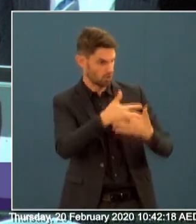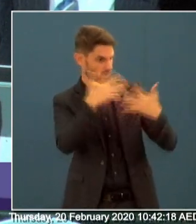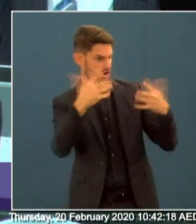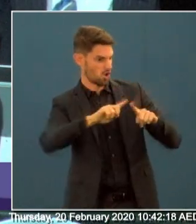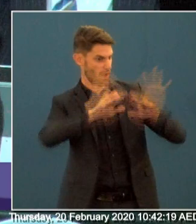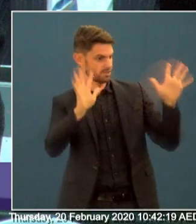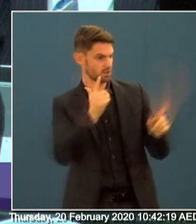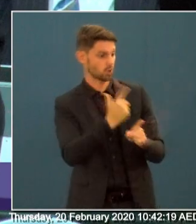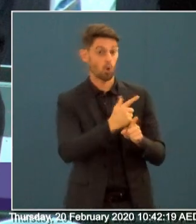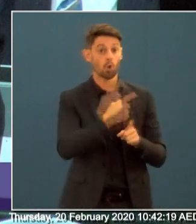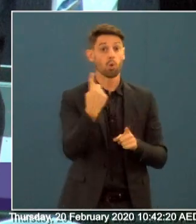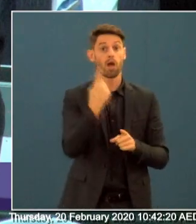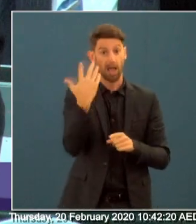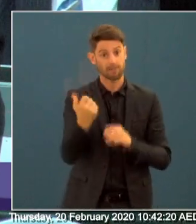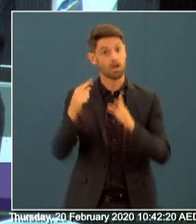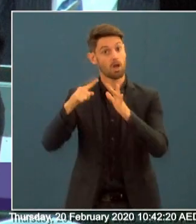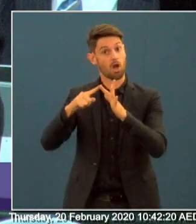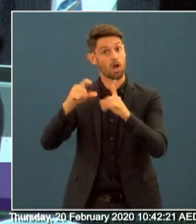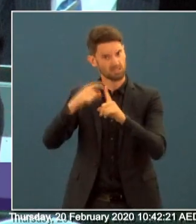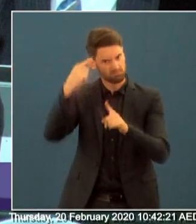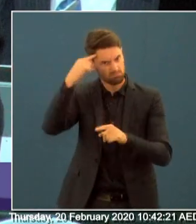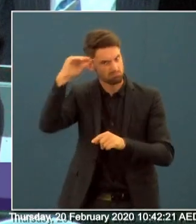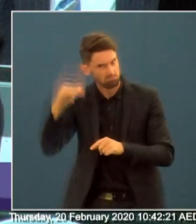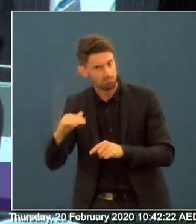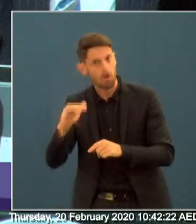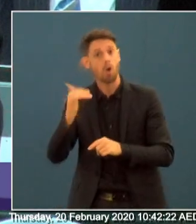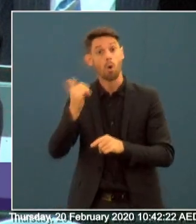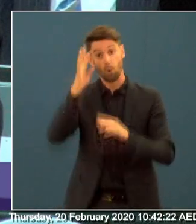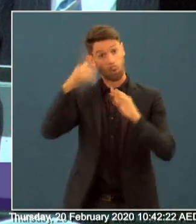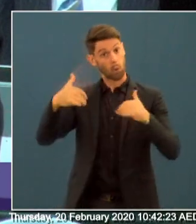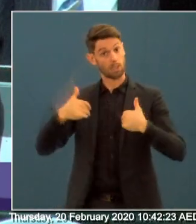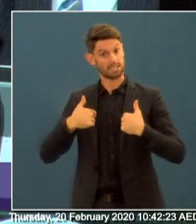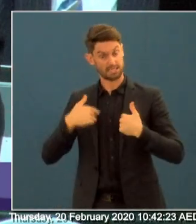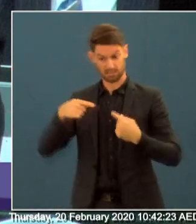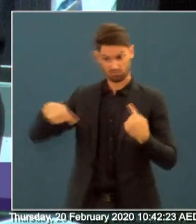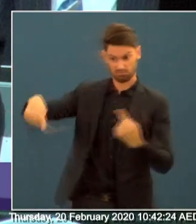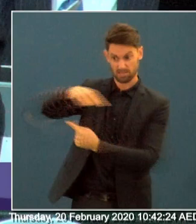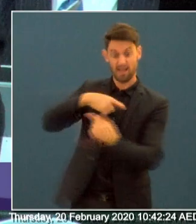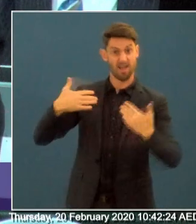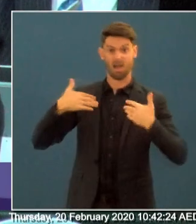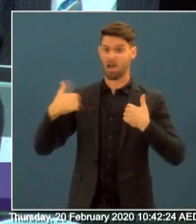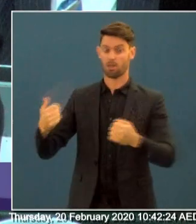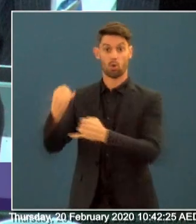people with intellectual disability and people on autism spectrum. Now, you say that in paragraph 17.